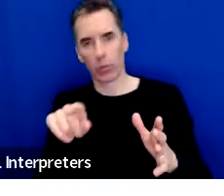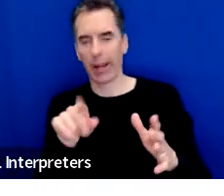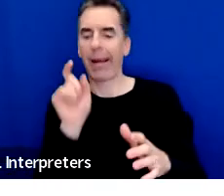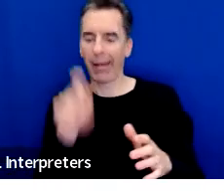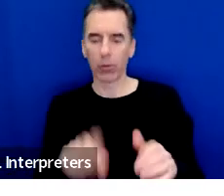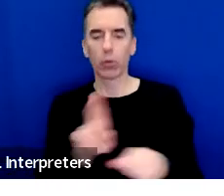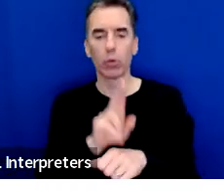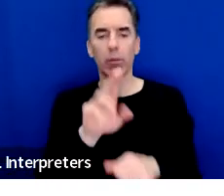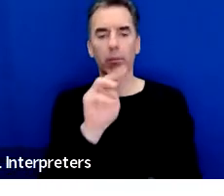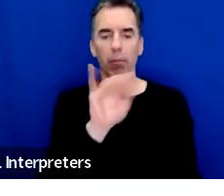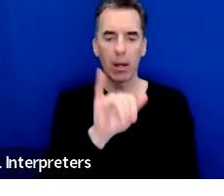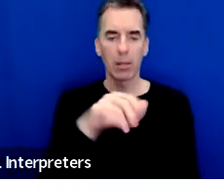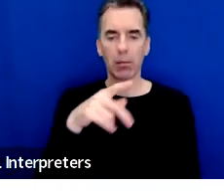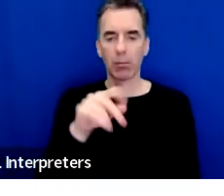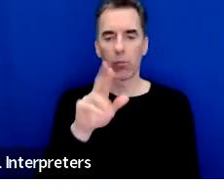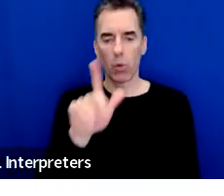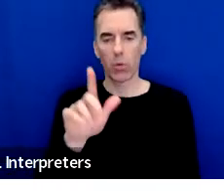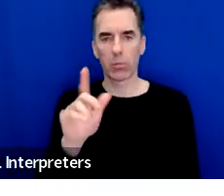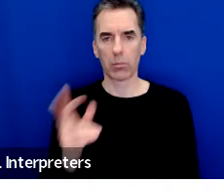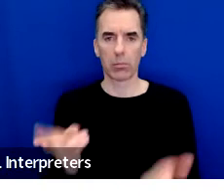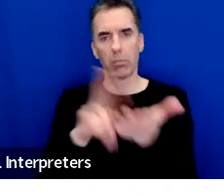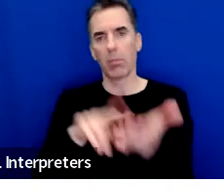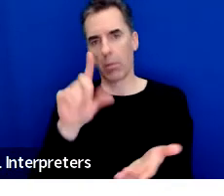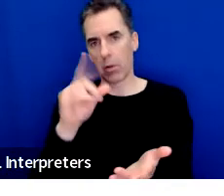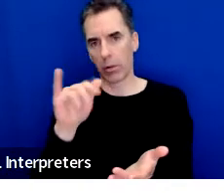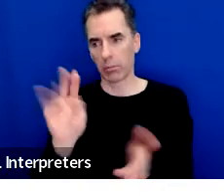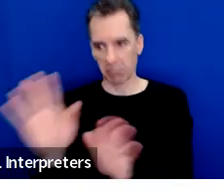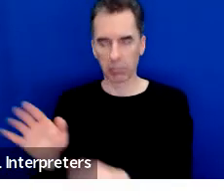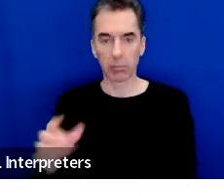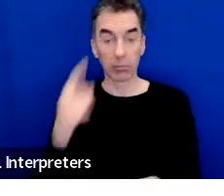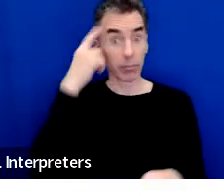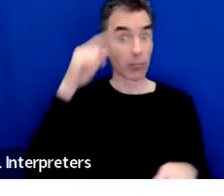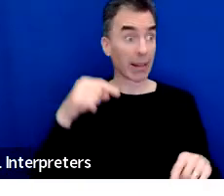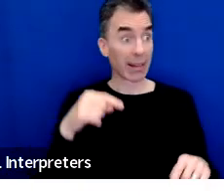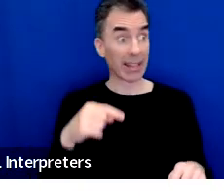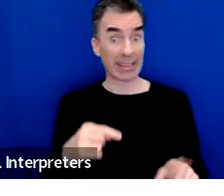I did not have to sign in at this moment because I'm already logged in.